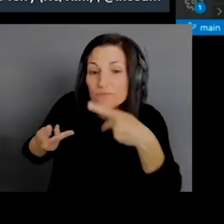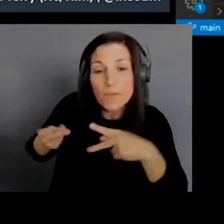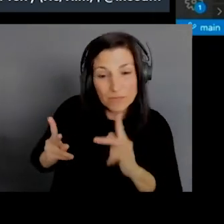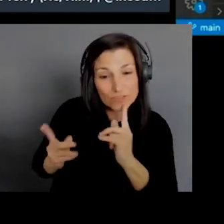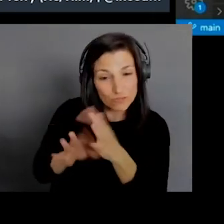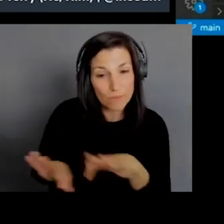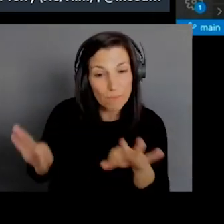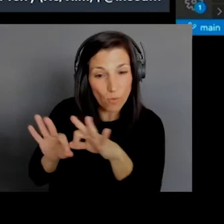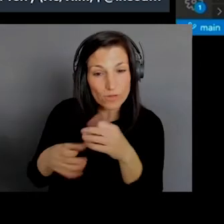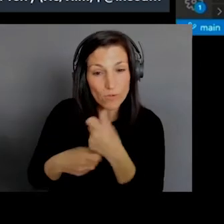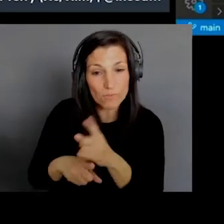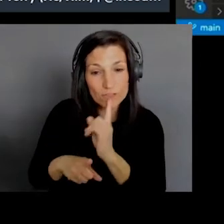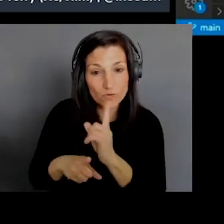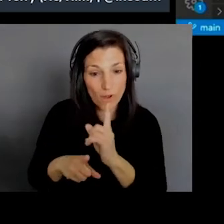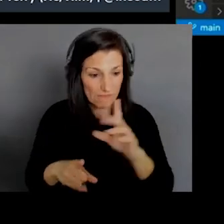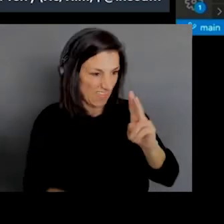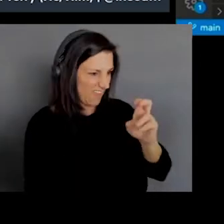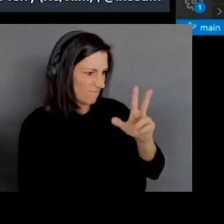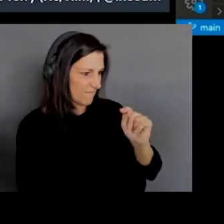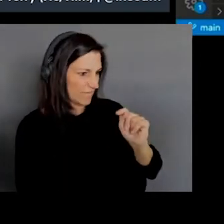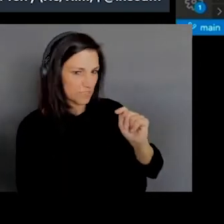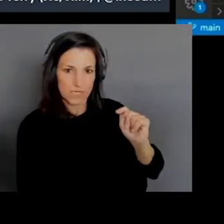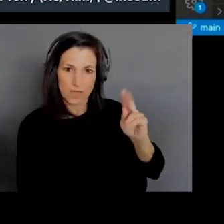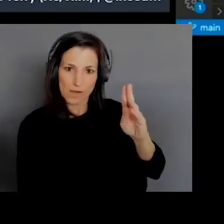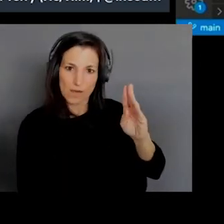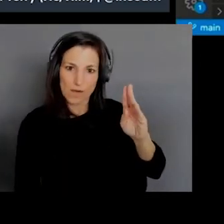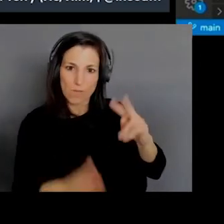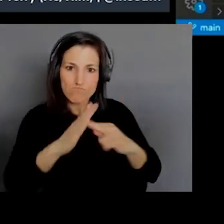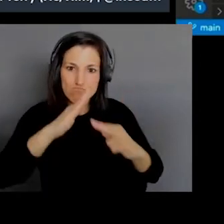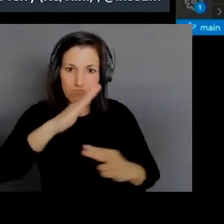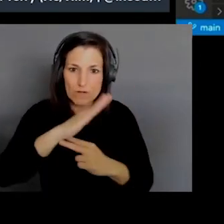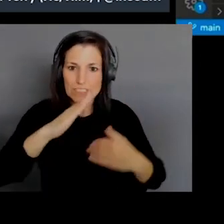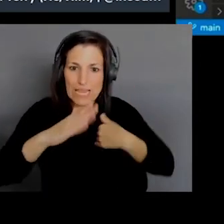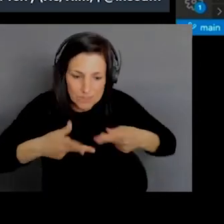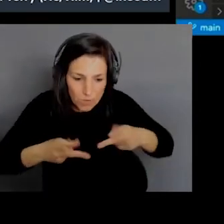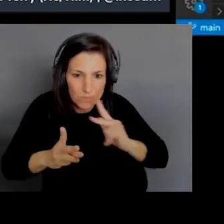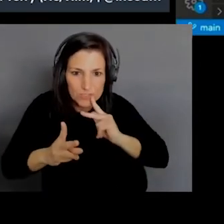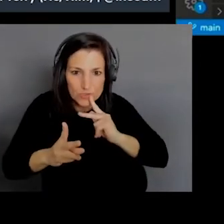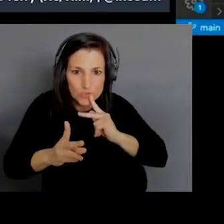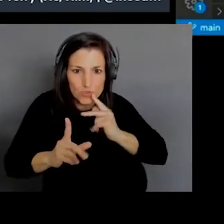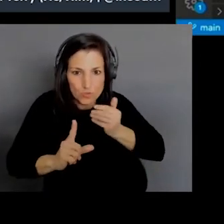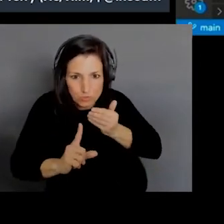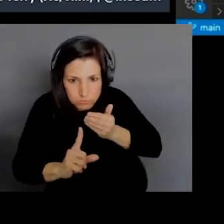EventBridge has permission to invoke my function. In here, you'll see that it's the EventBridge rule